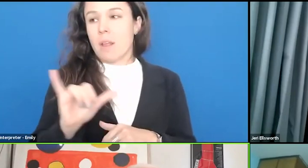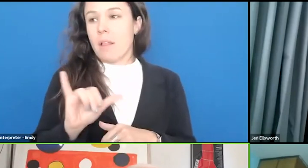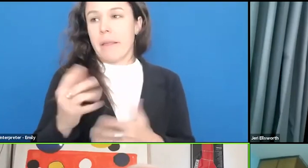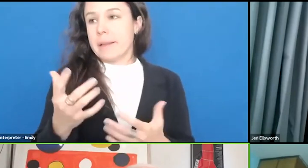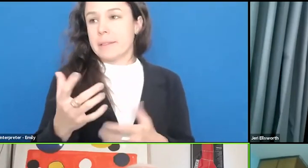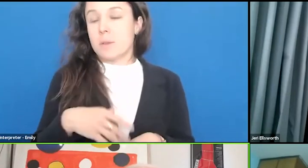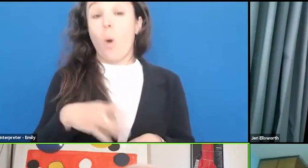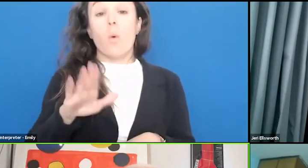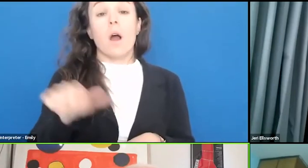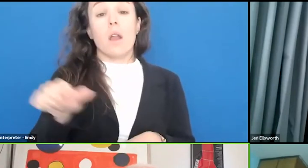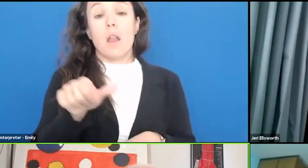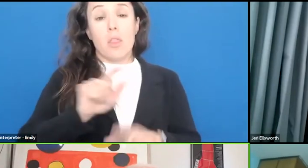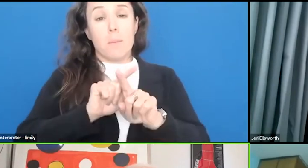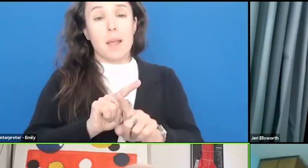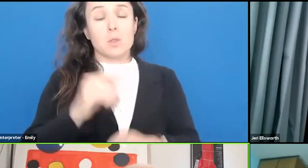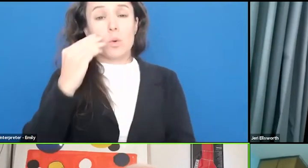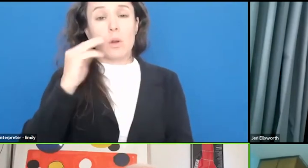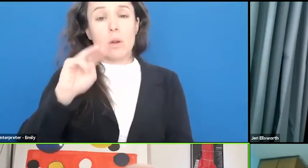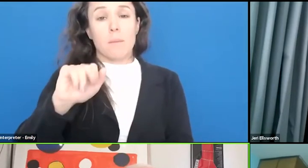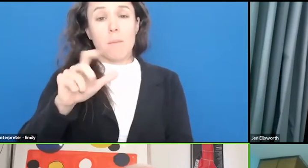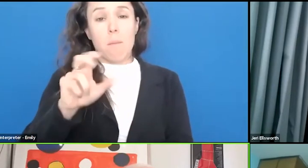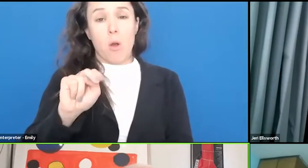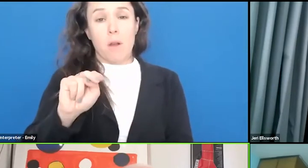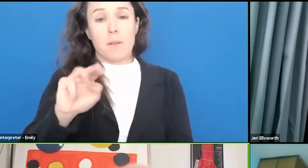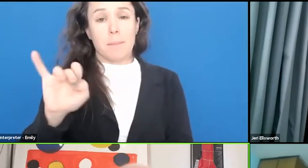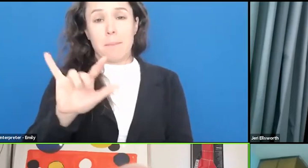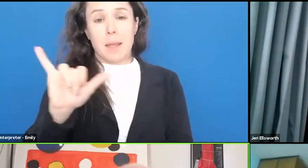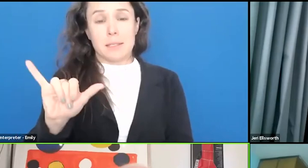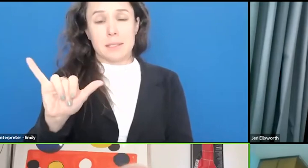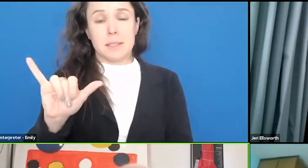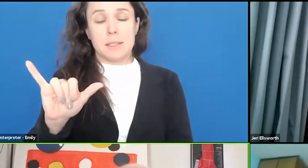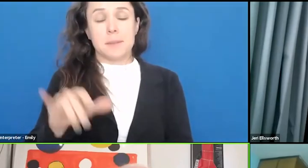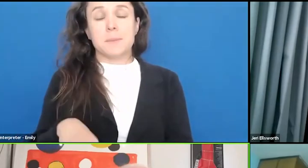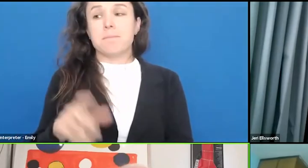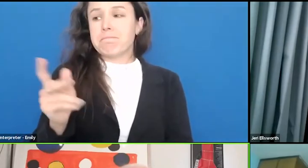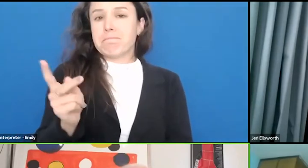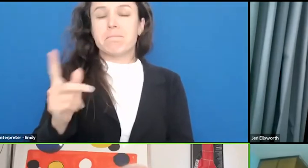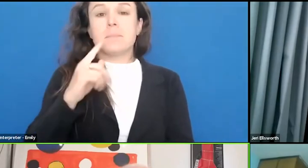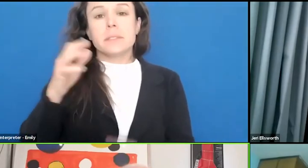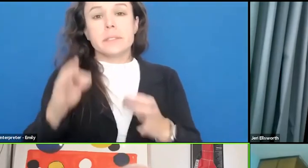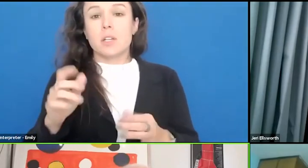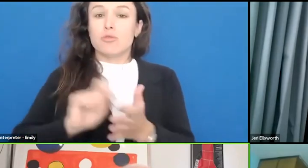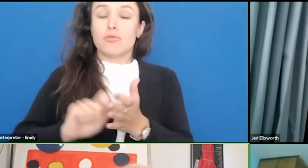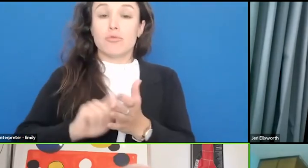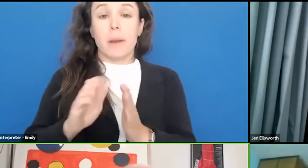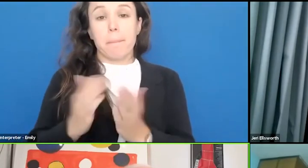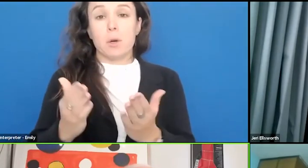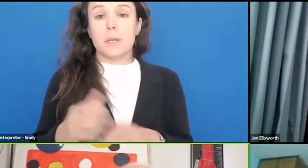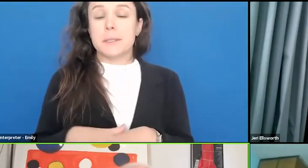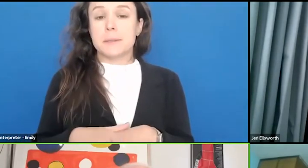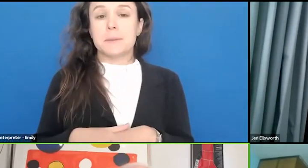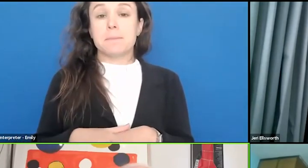when you know, Marvin Minsky and Seymour Papert decided to write a book that said that neural nets